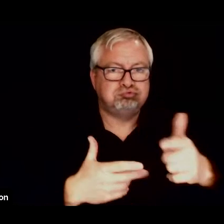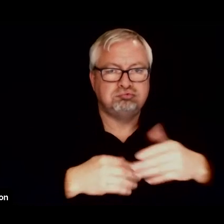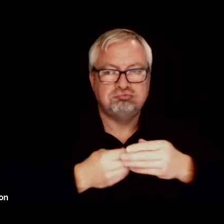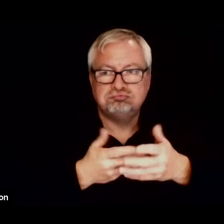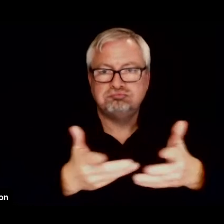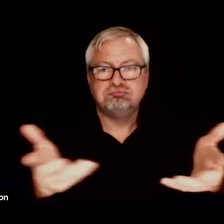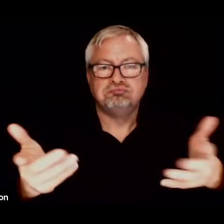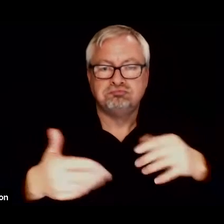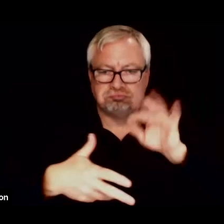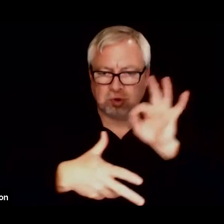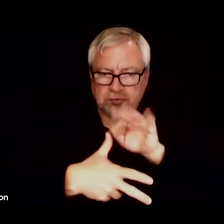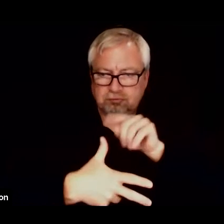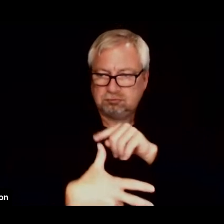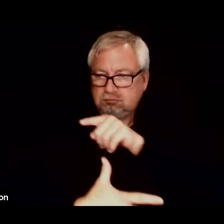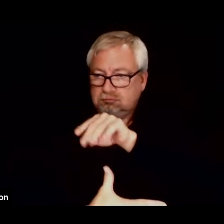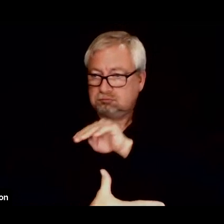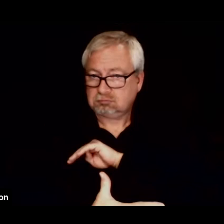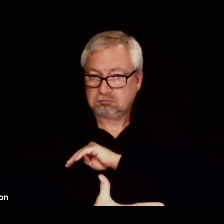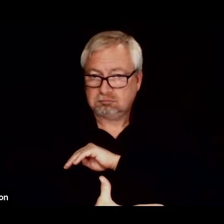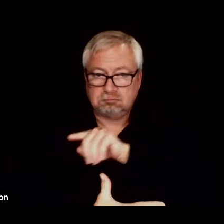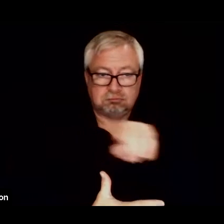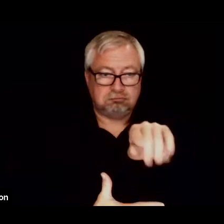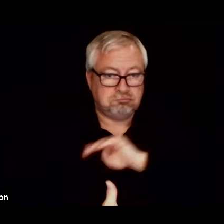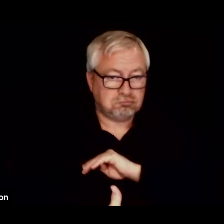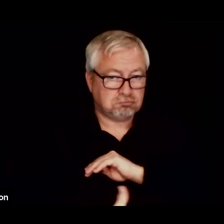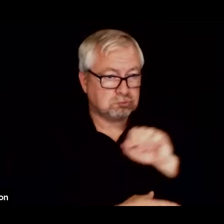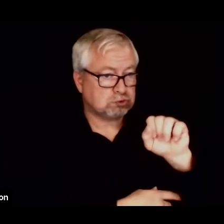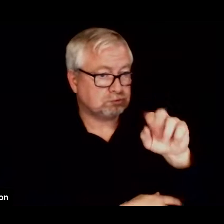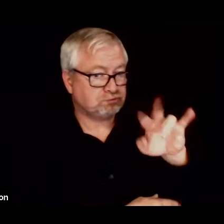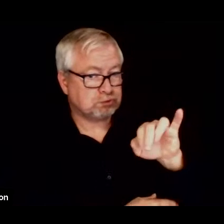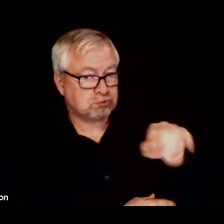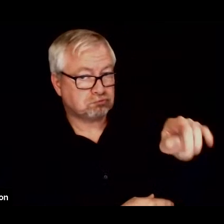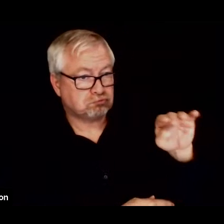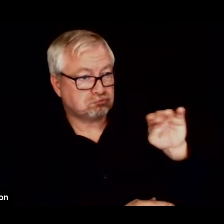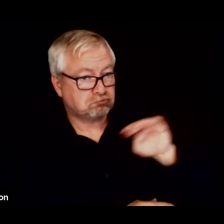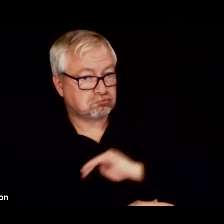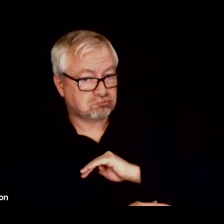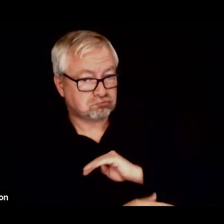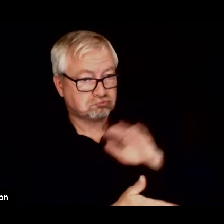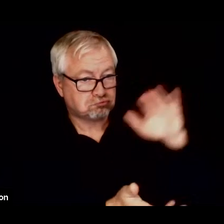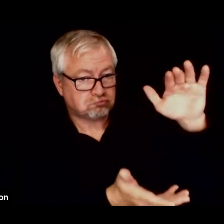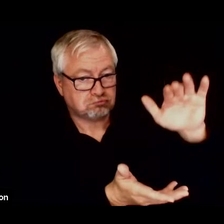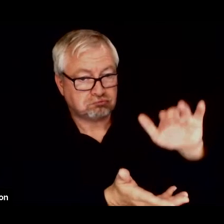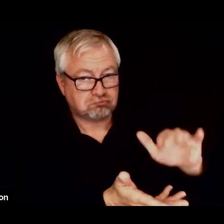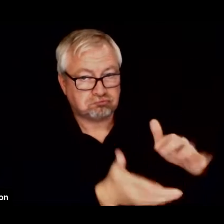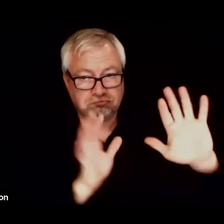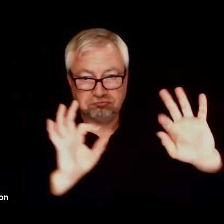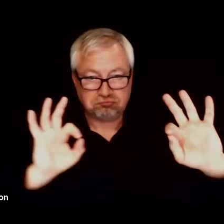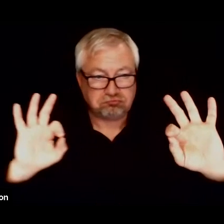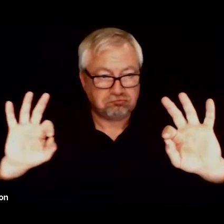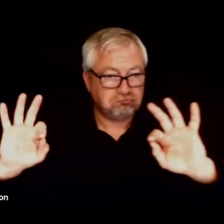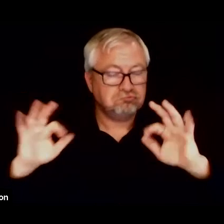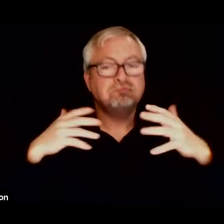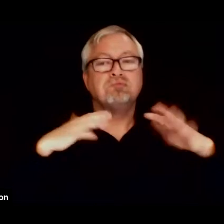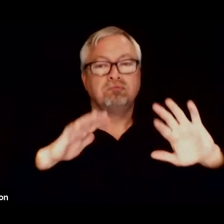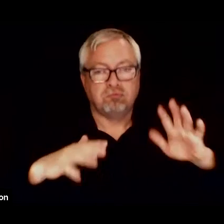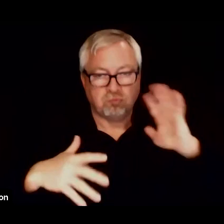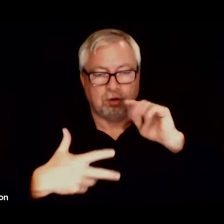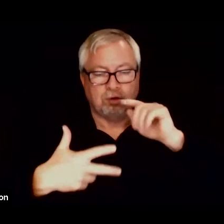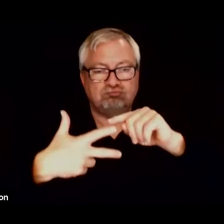of vaccine that is allocated based on social vulnerability will be re-evaluated as well as the